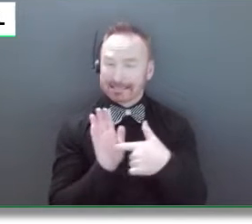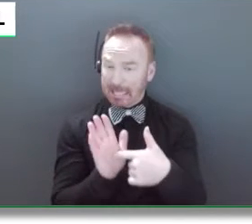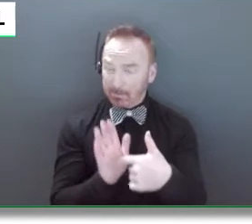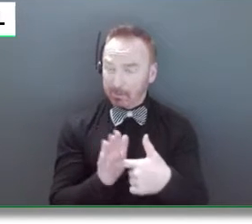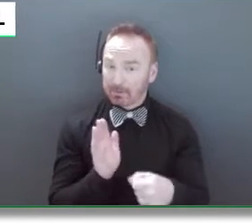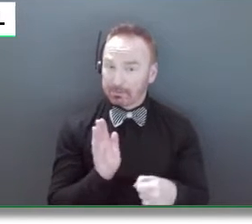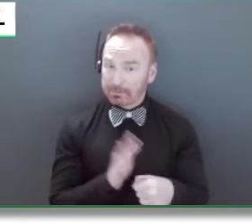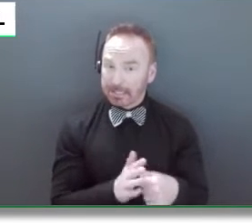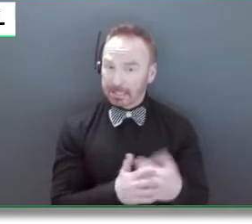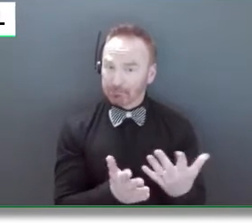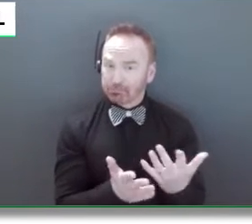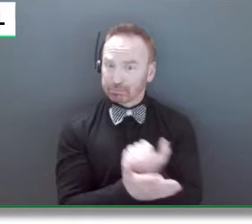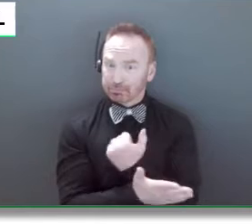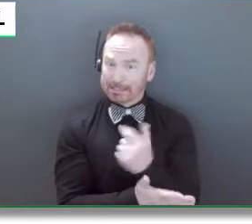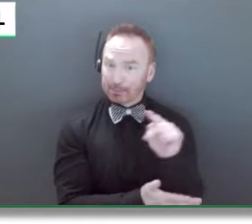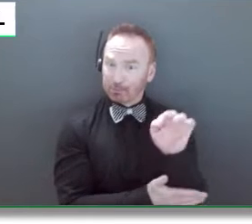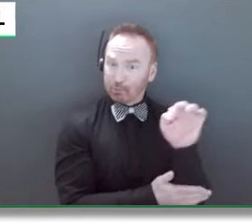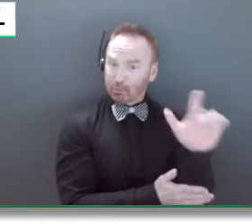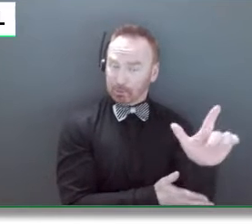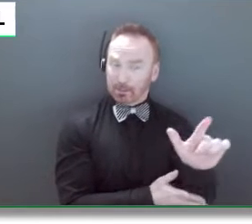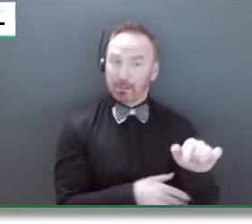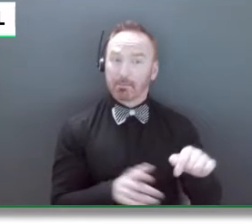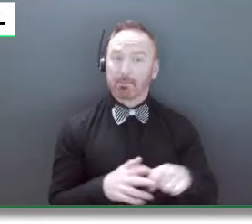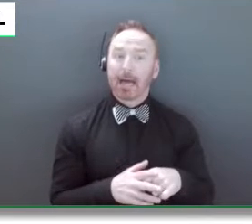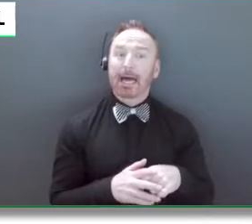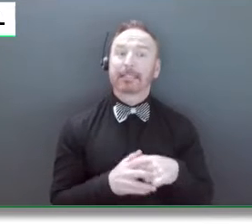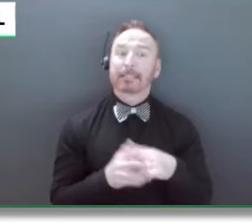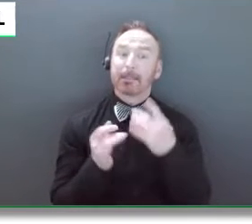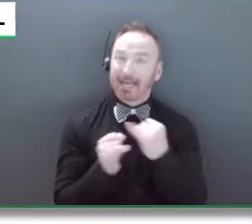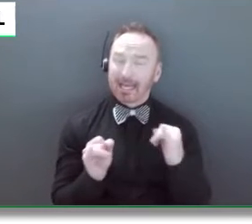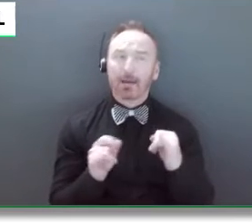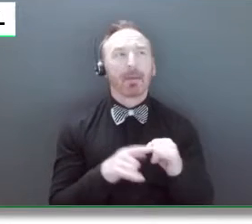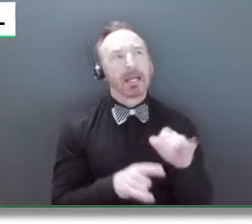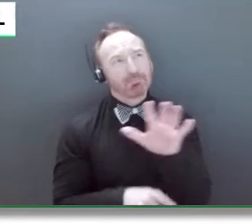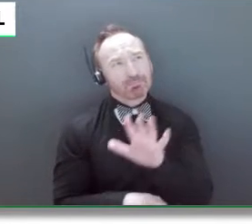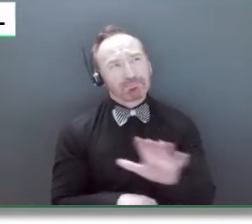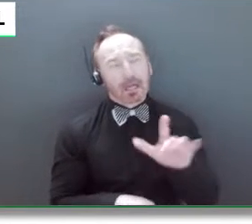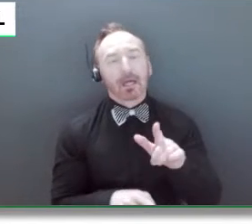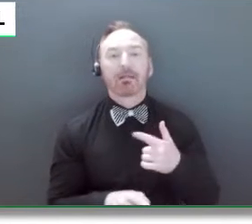same independence but they range around ten thousand dollars. So uh for the park